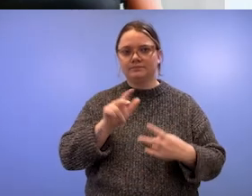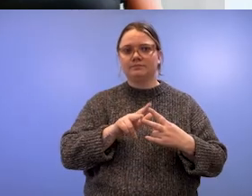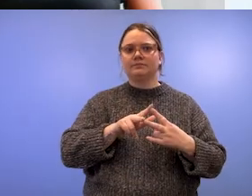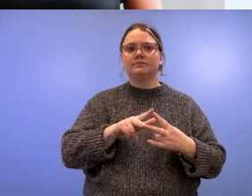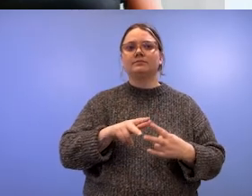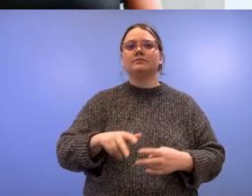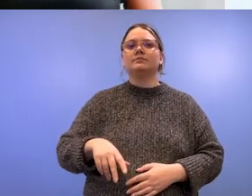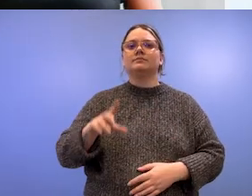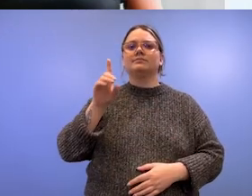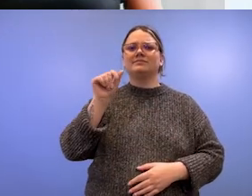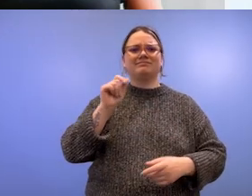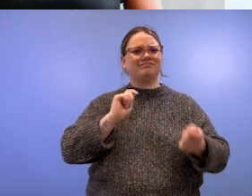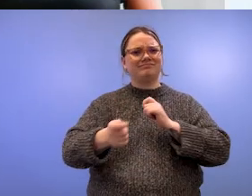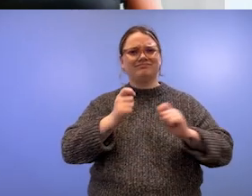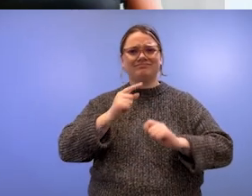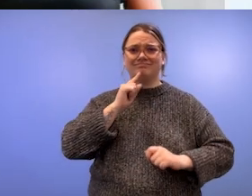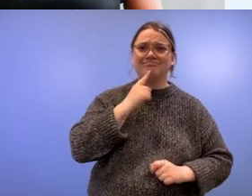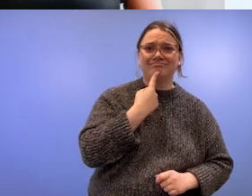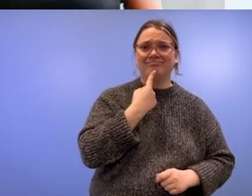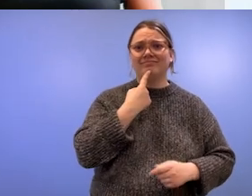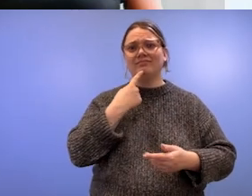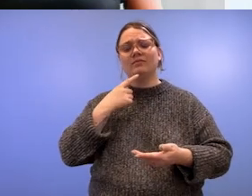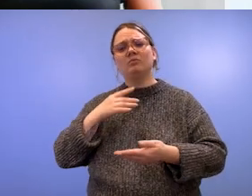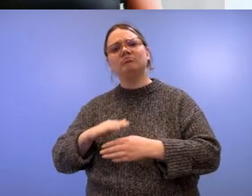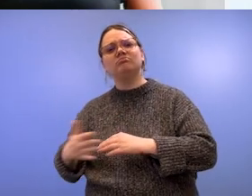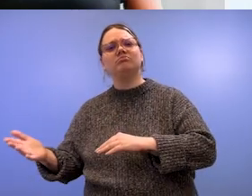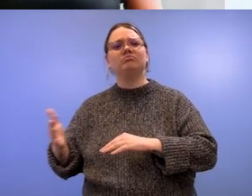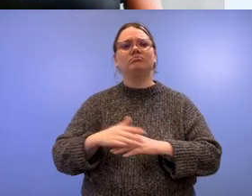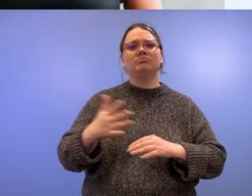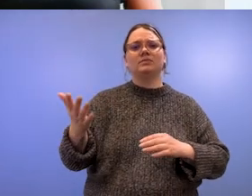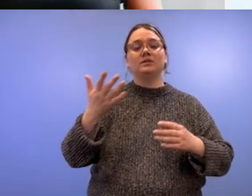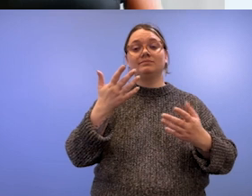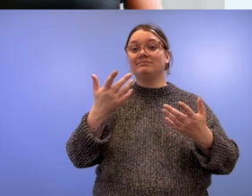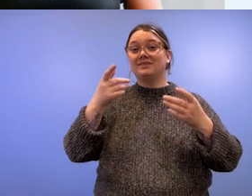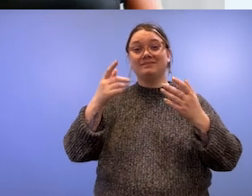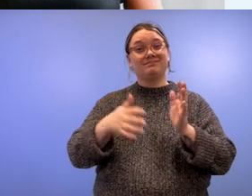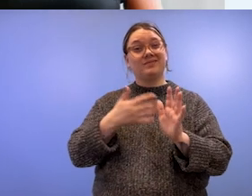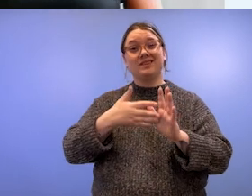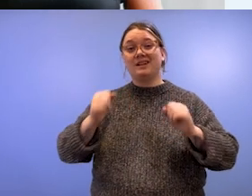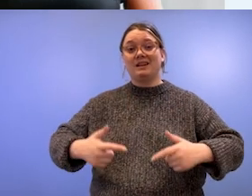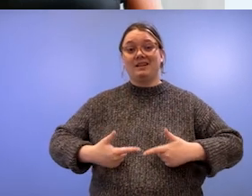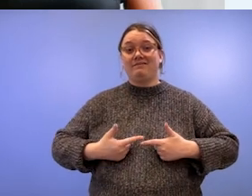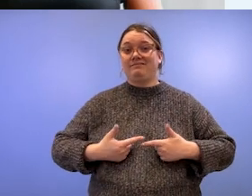Wellness and disability. So episodic disabilities are really unpredictable life long and may vary in